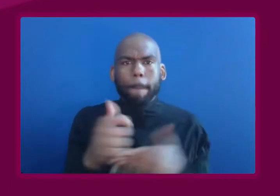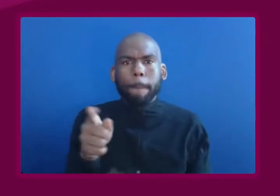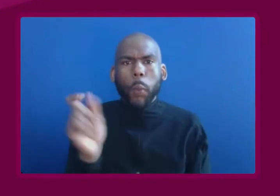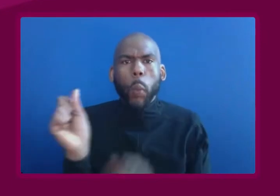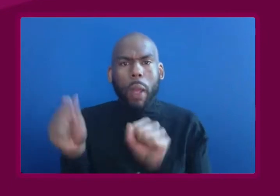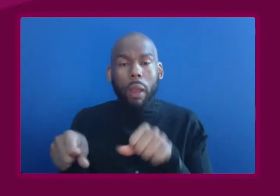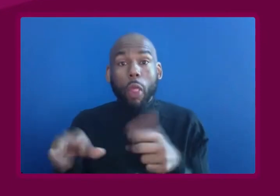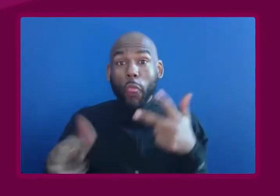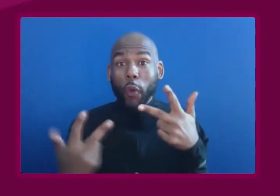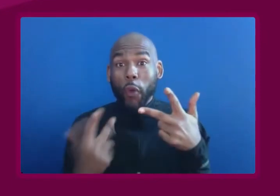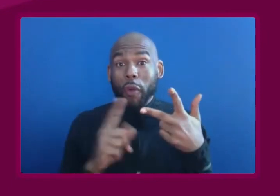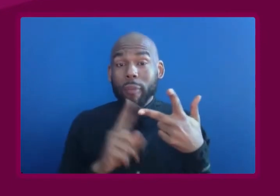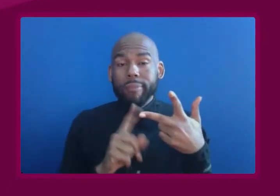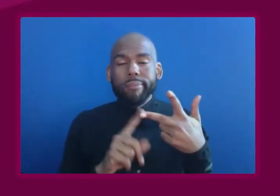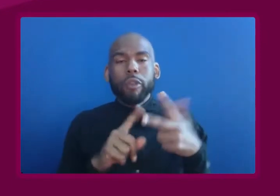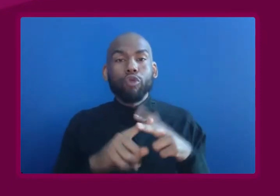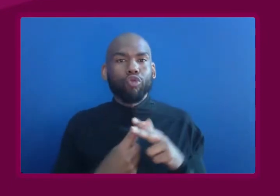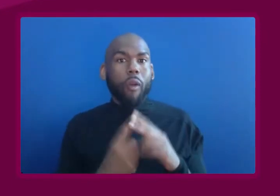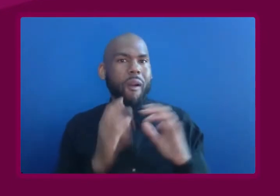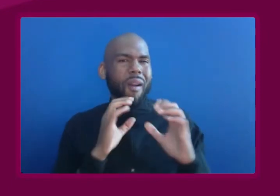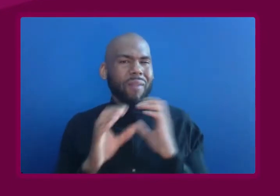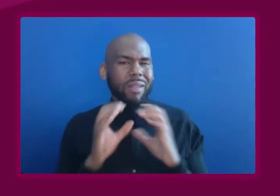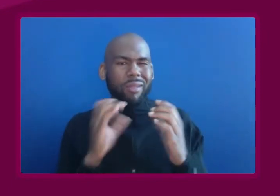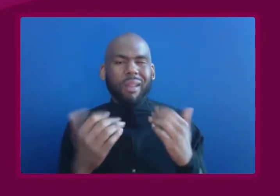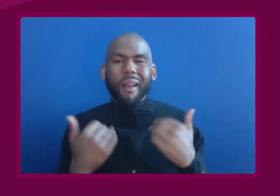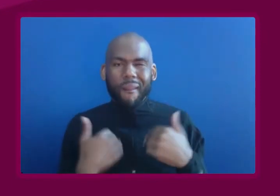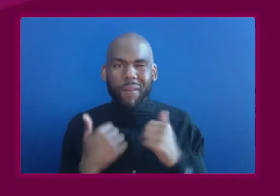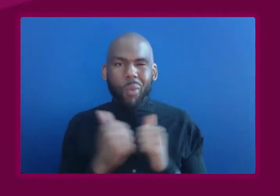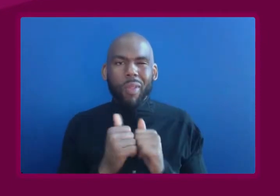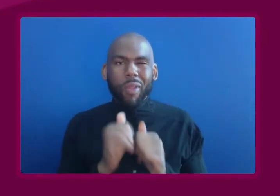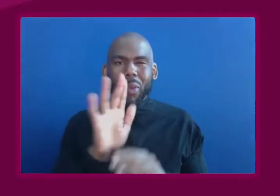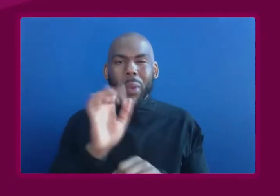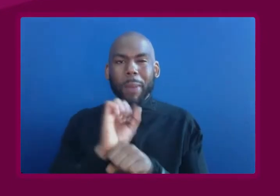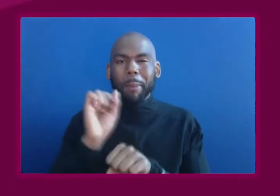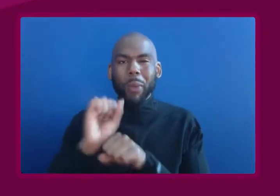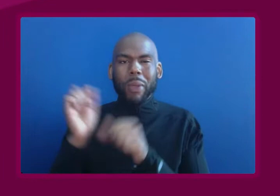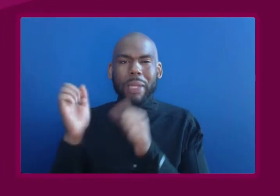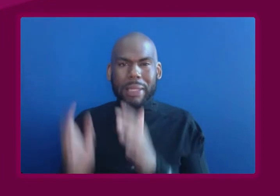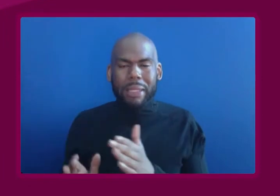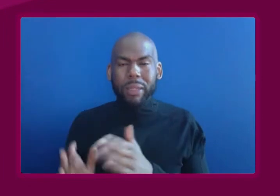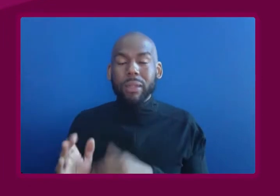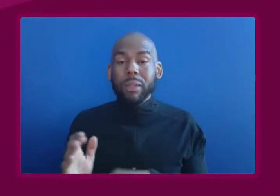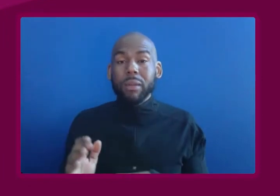The third thing is start having those conversations with your employees, that there very well